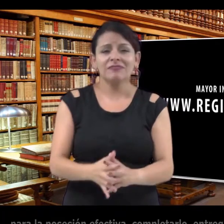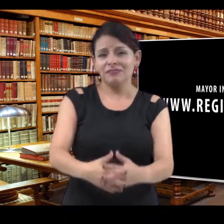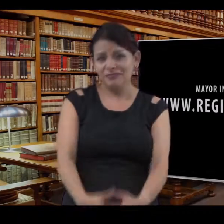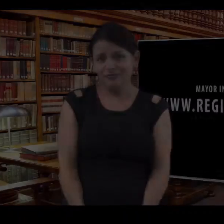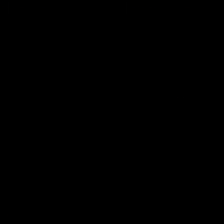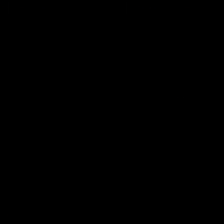For more information check out: www.registrocivil.cl